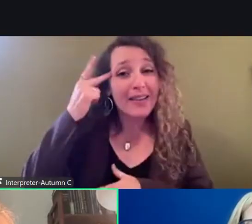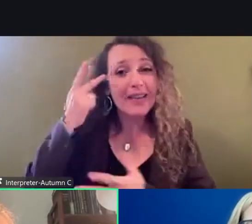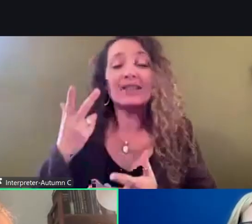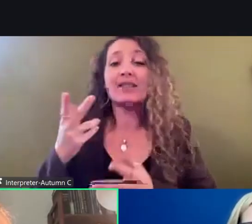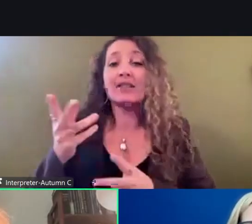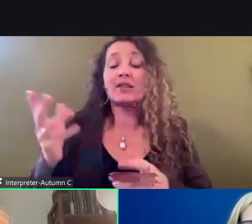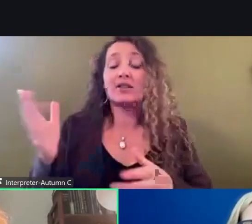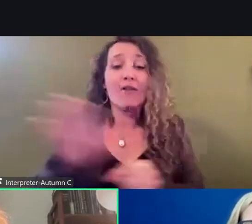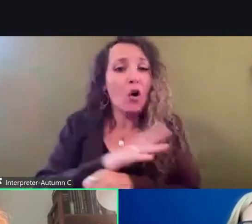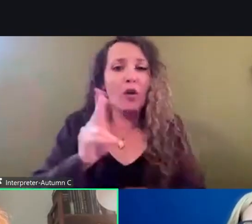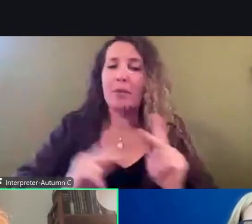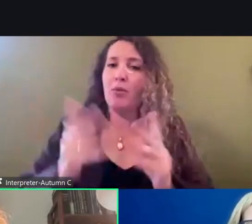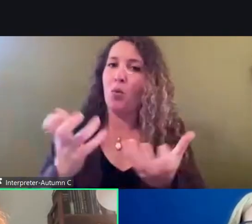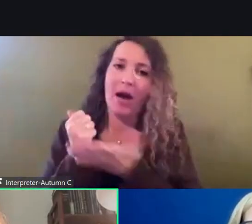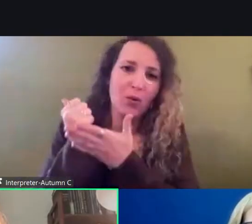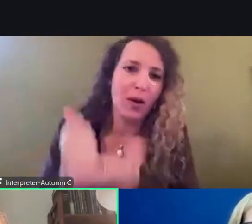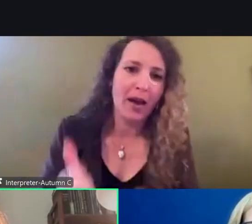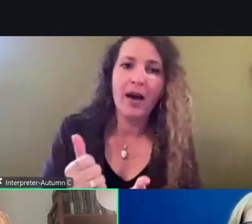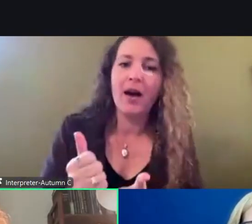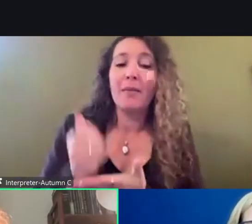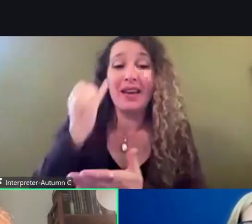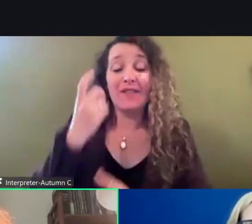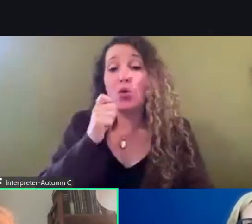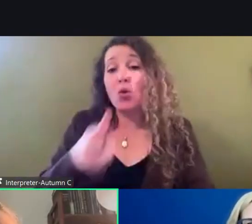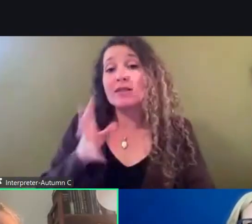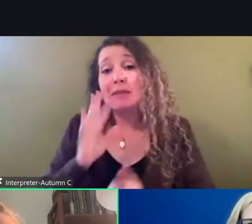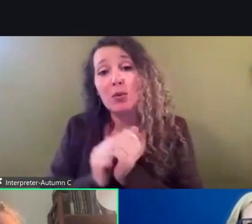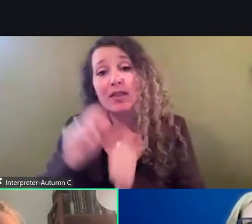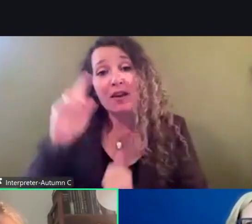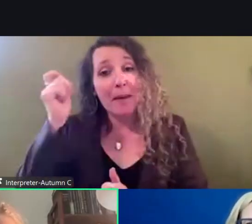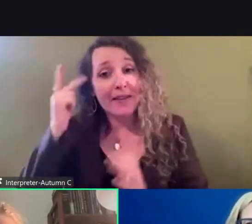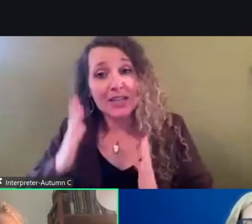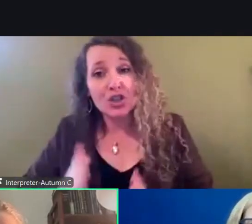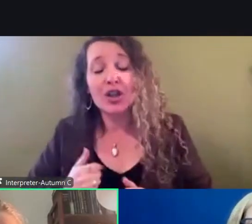help. And even if there's no if you don't speak to a politician, the community organizers are